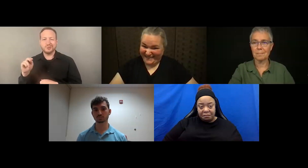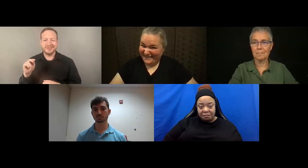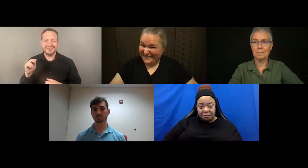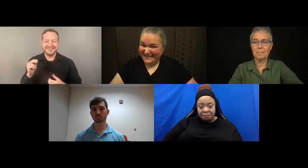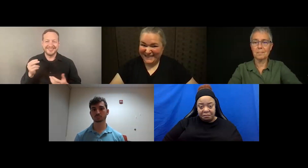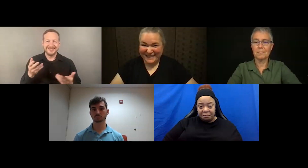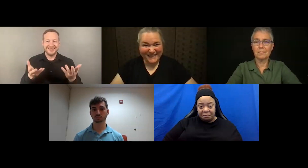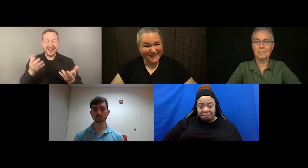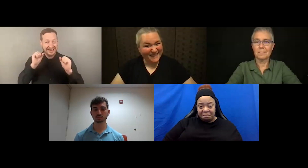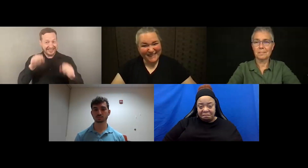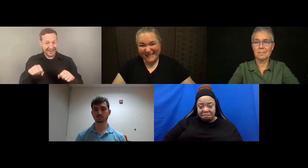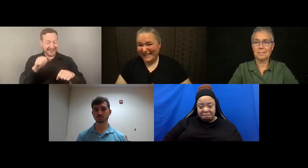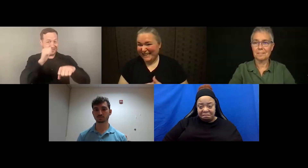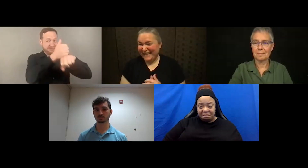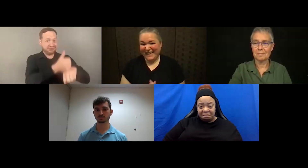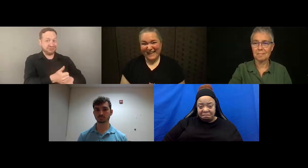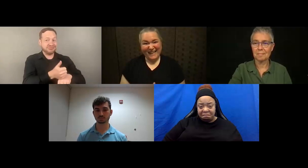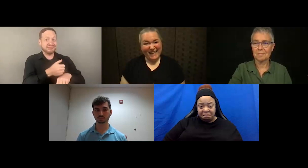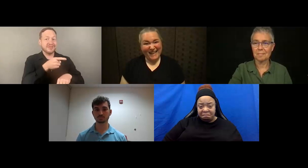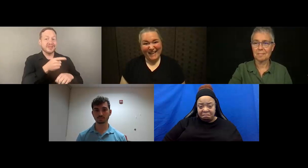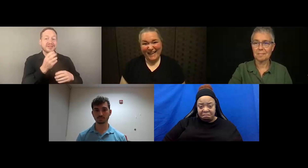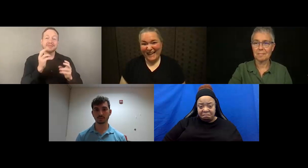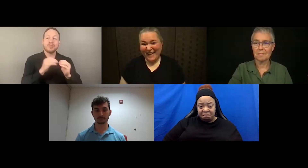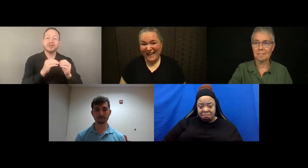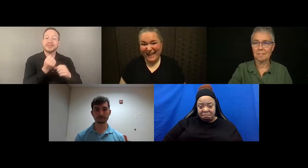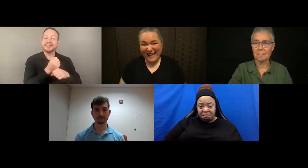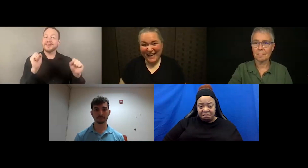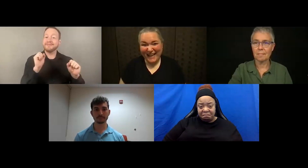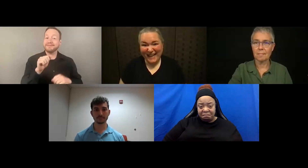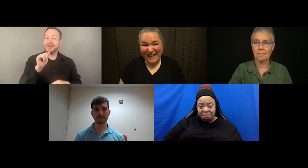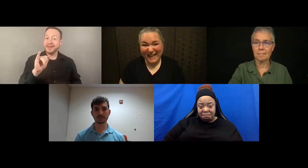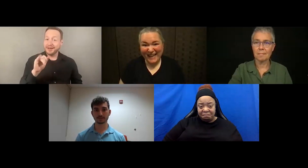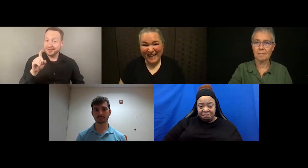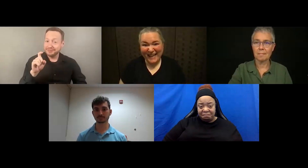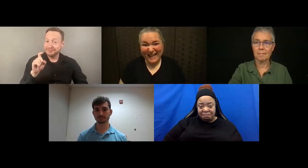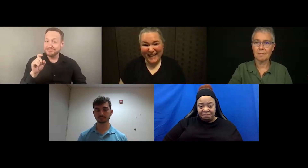that they are also following a code of ethics? Is that something that we can establish in AI to make it